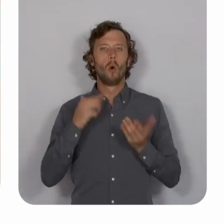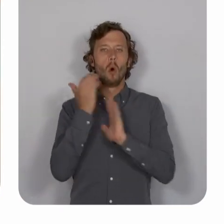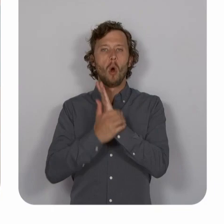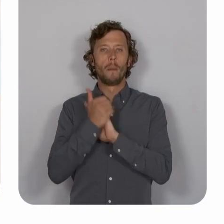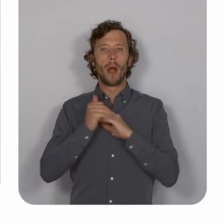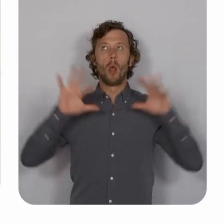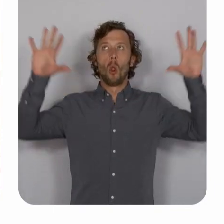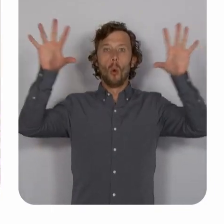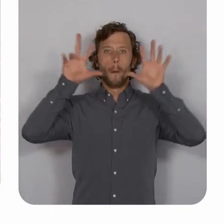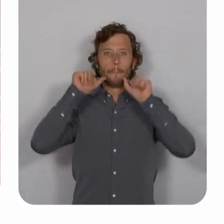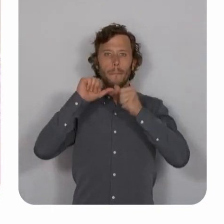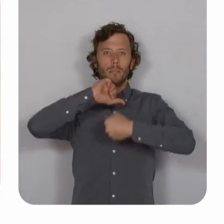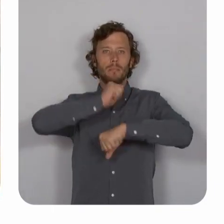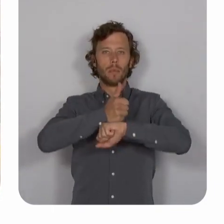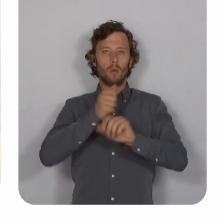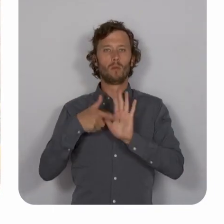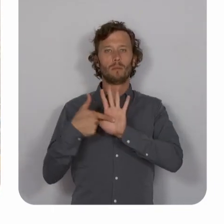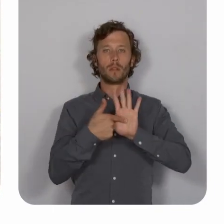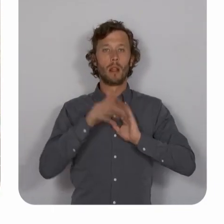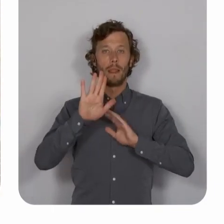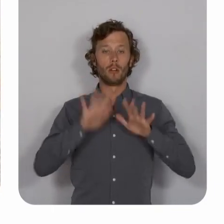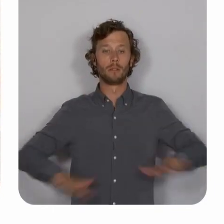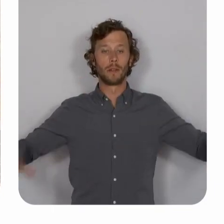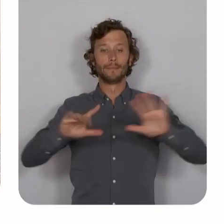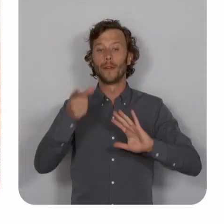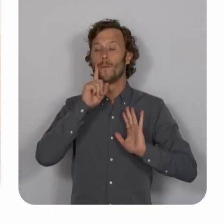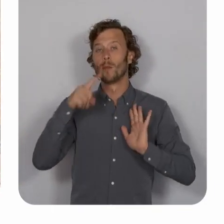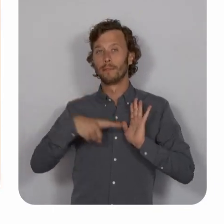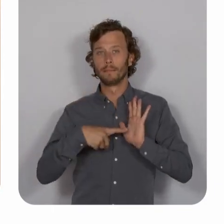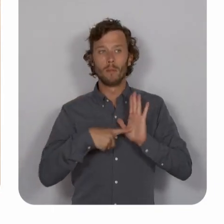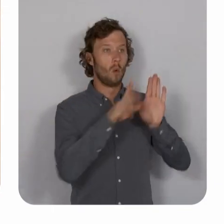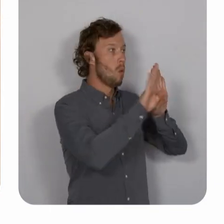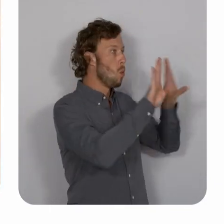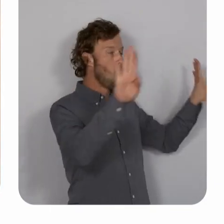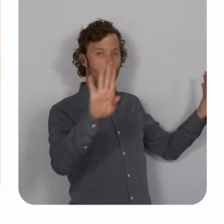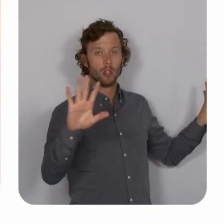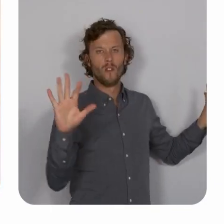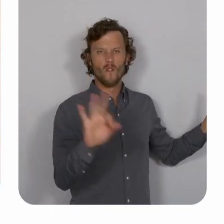such as outlines of walls and furniture for your apps to use.